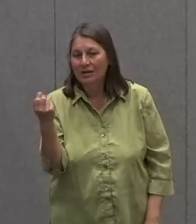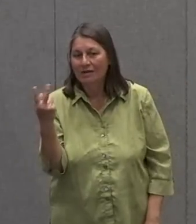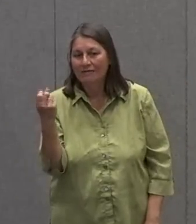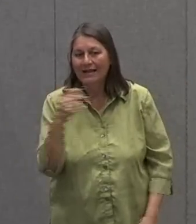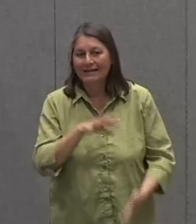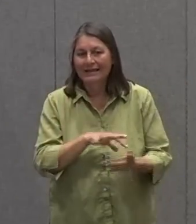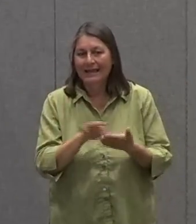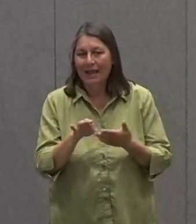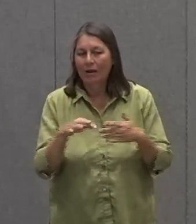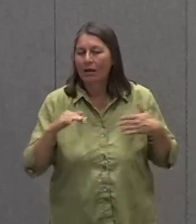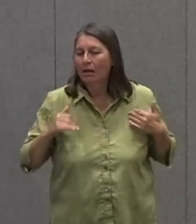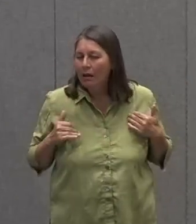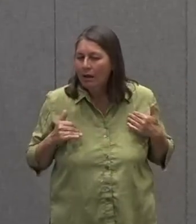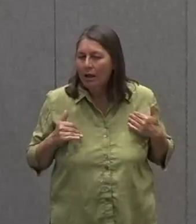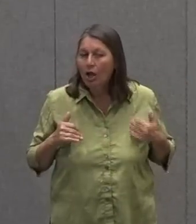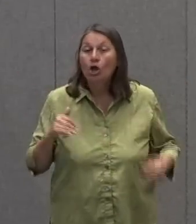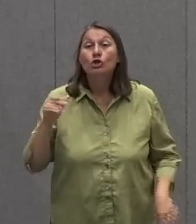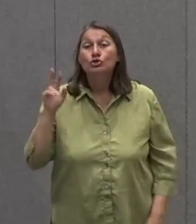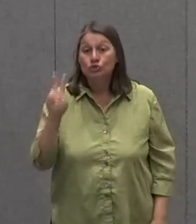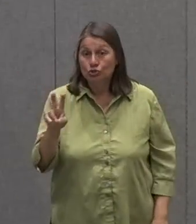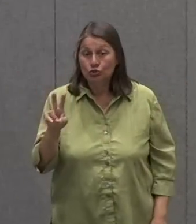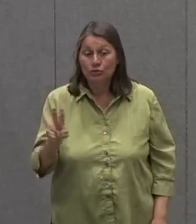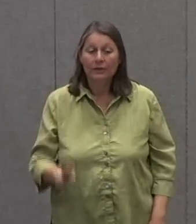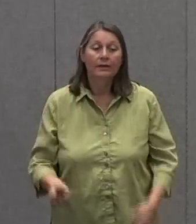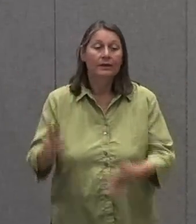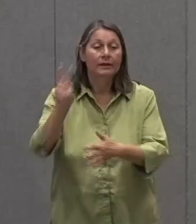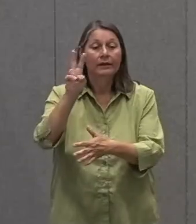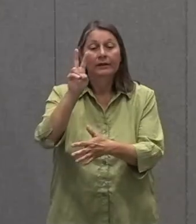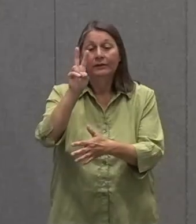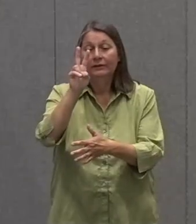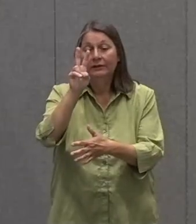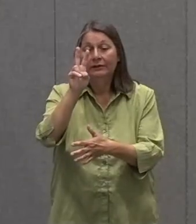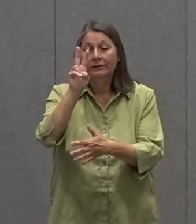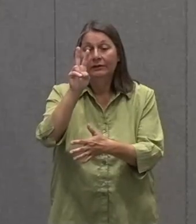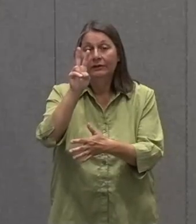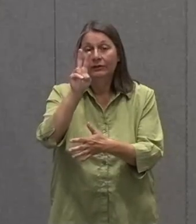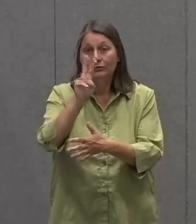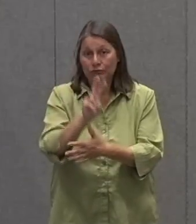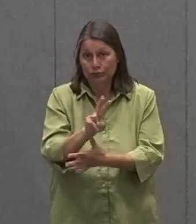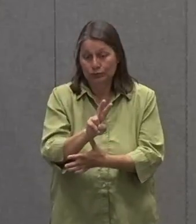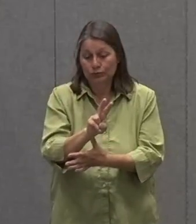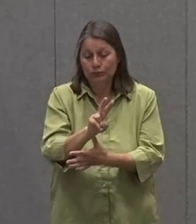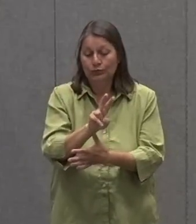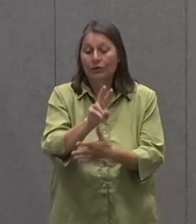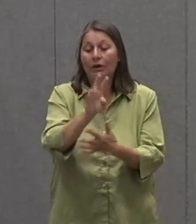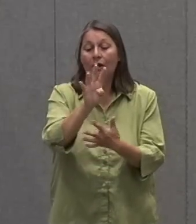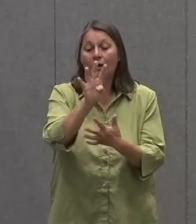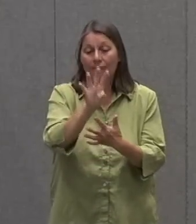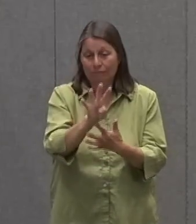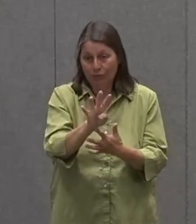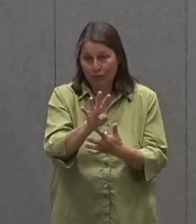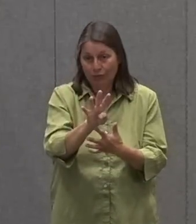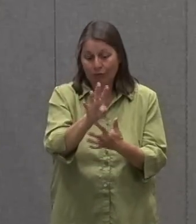It would be the six words, right? Just like the antelope had five words, there was five of those twos in there.